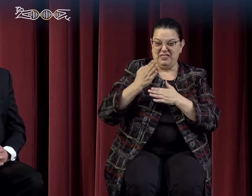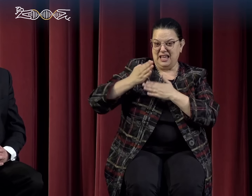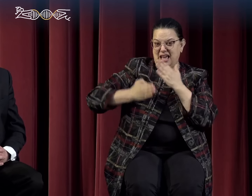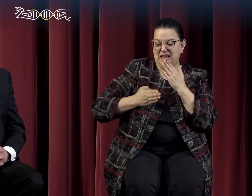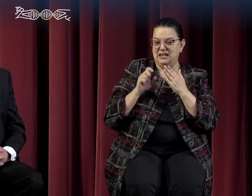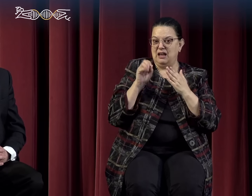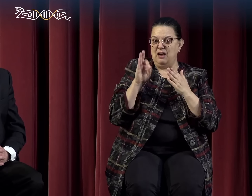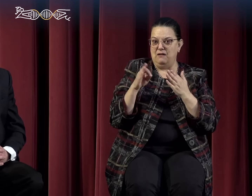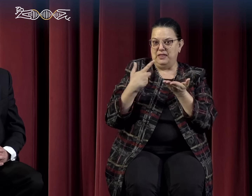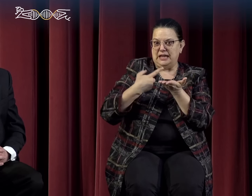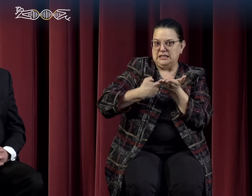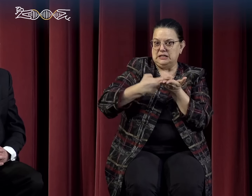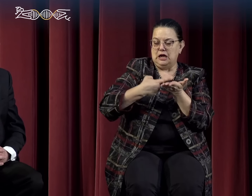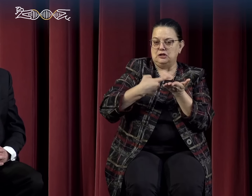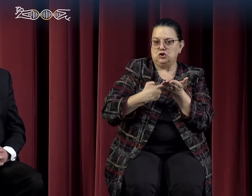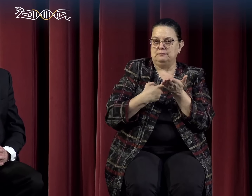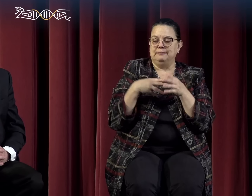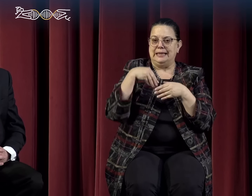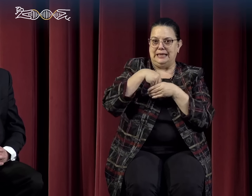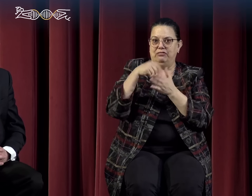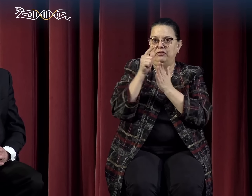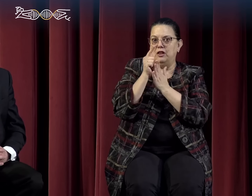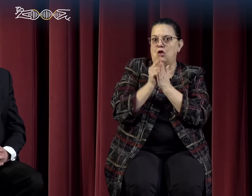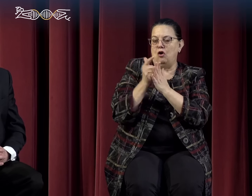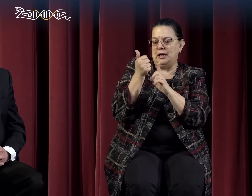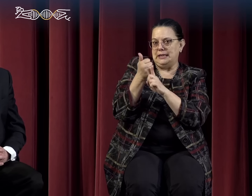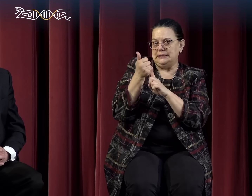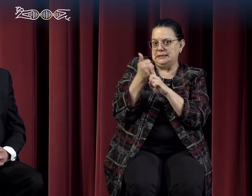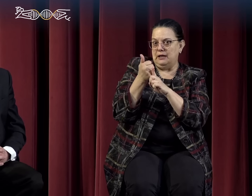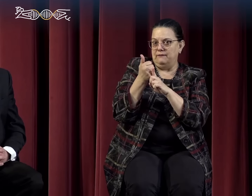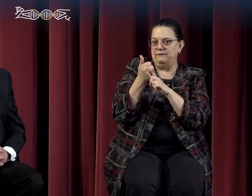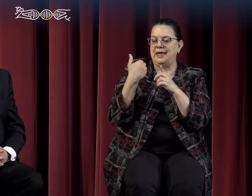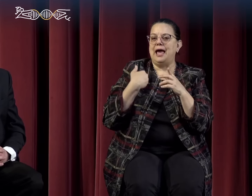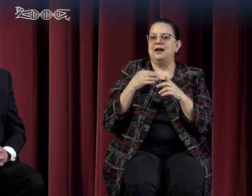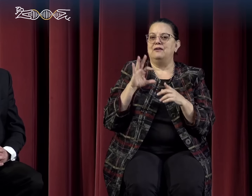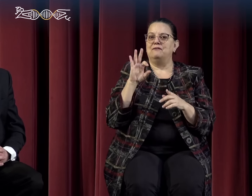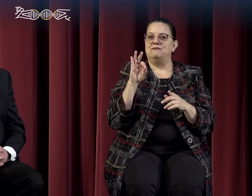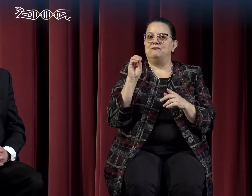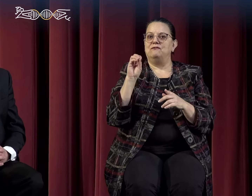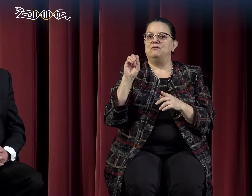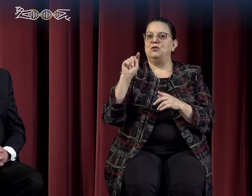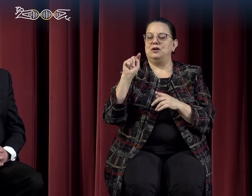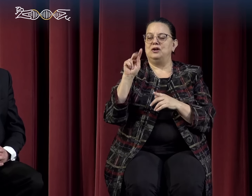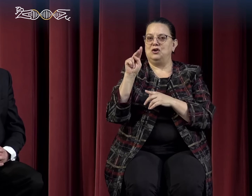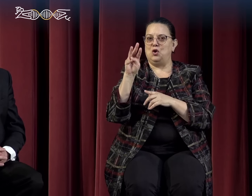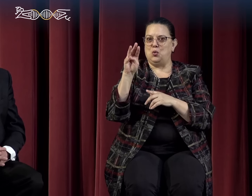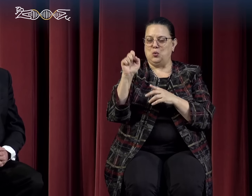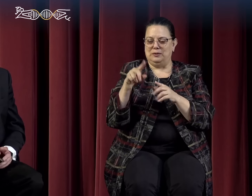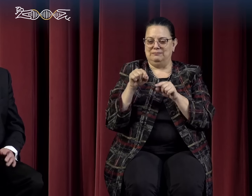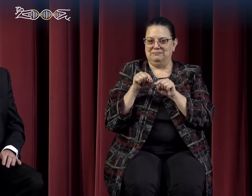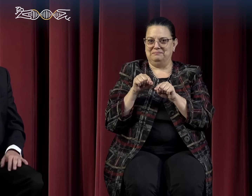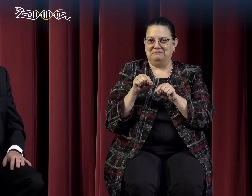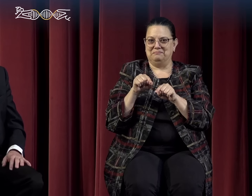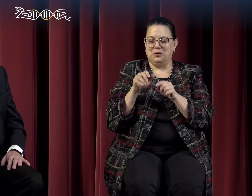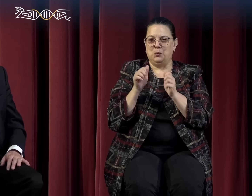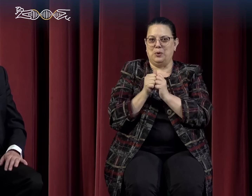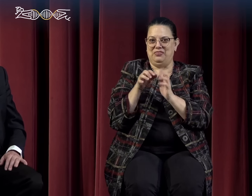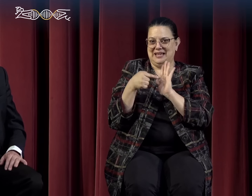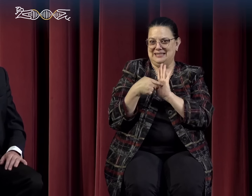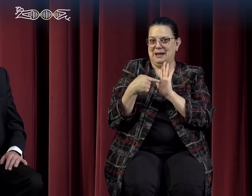eventually at the termination of discussion the law had footnote that